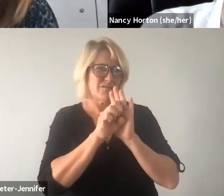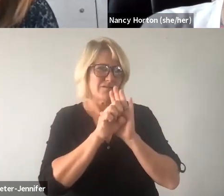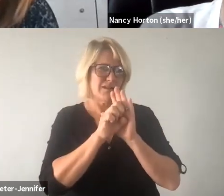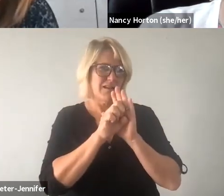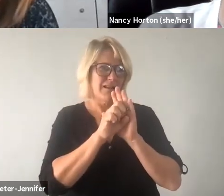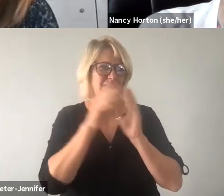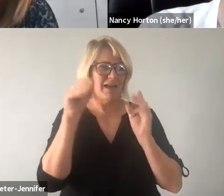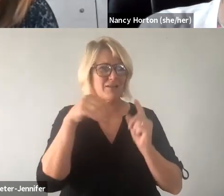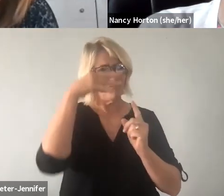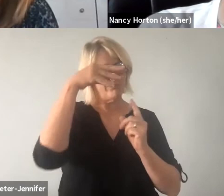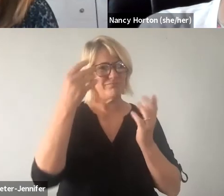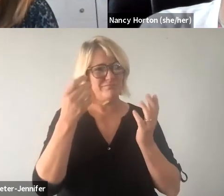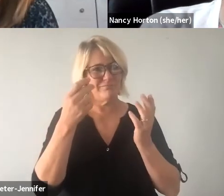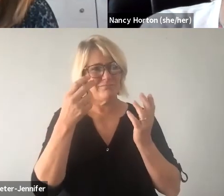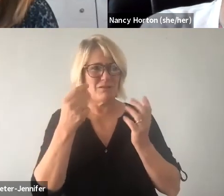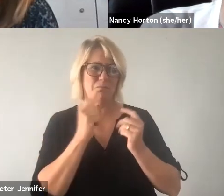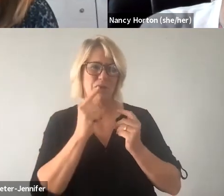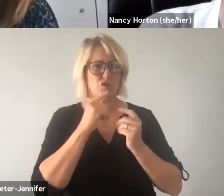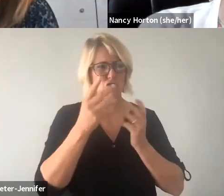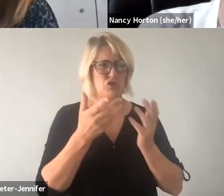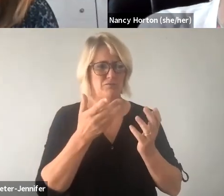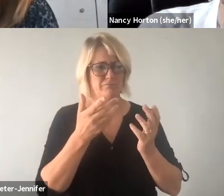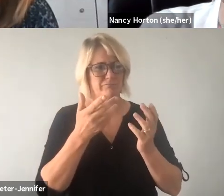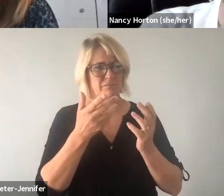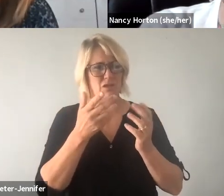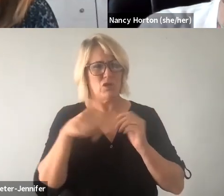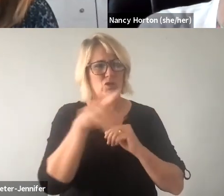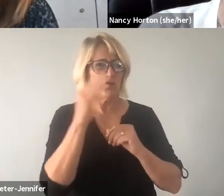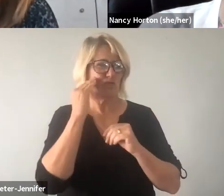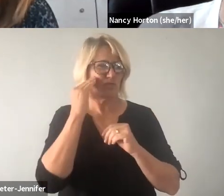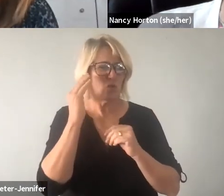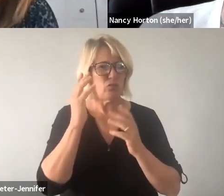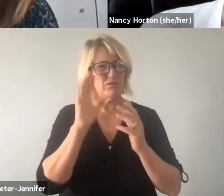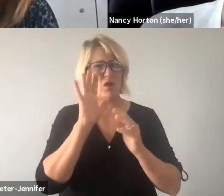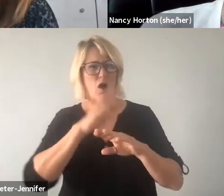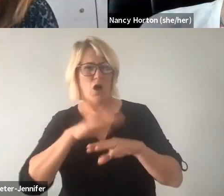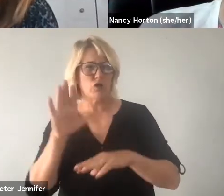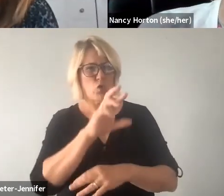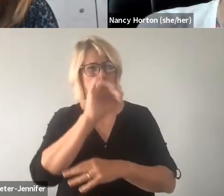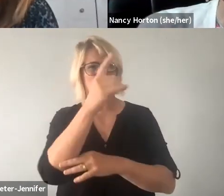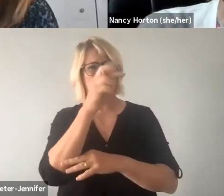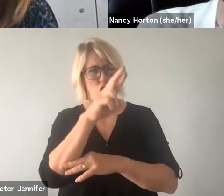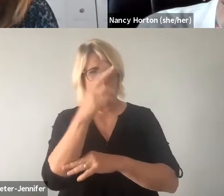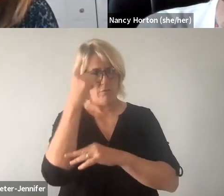» Anne: Right. Right. » Nancy: So these are just a couple of quick examples, just a couple of highlights, just kind of want to